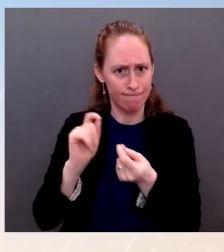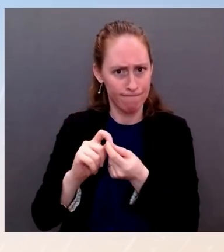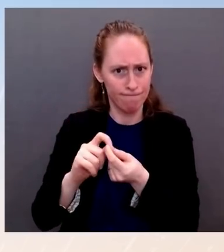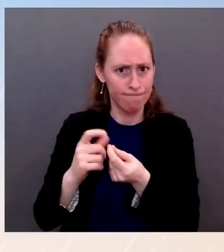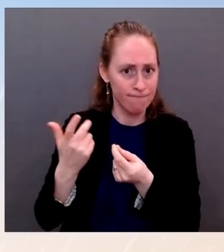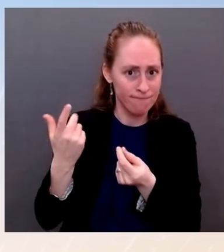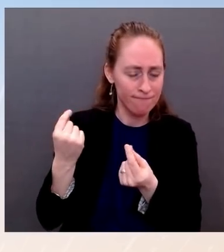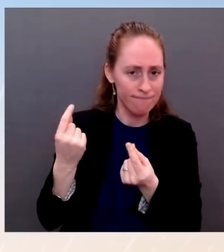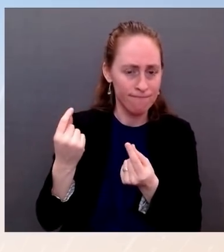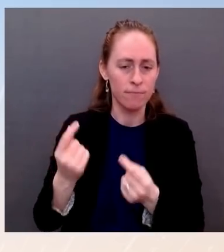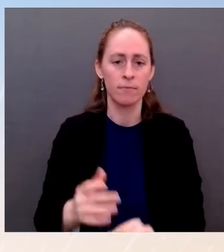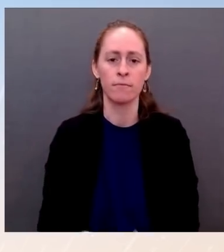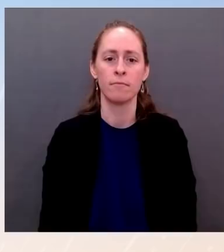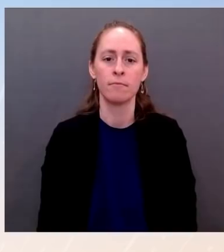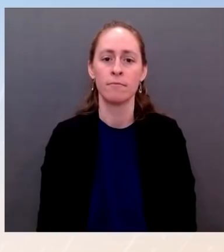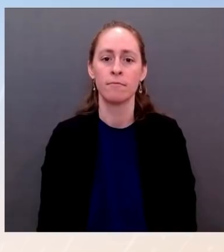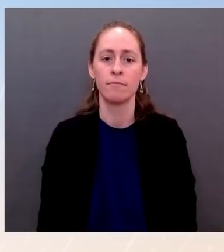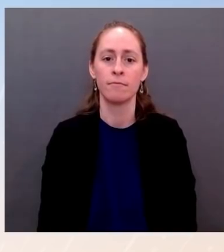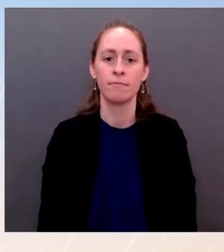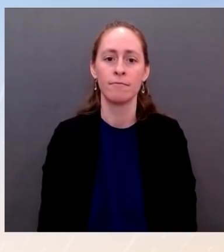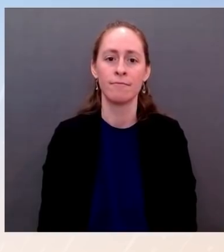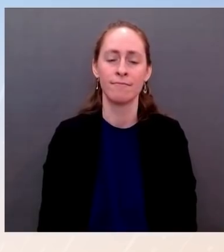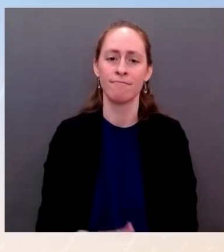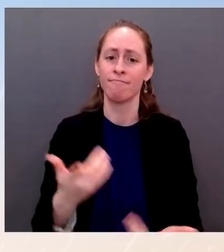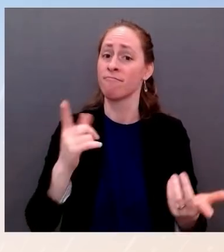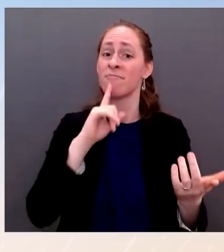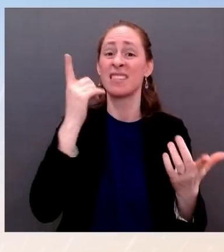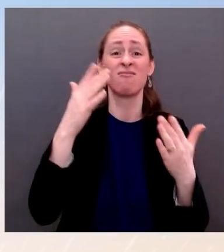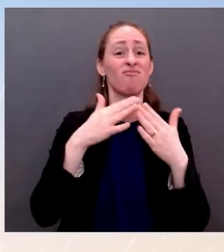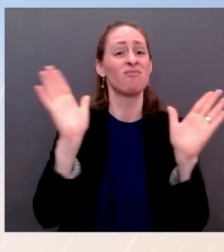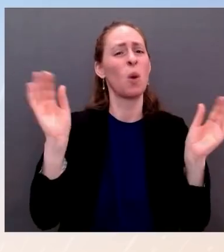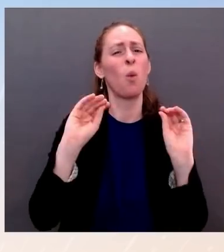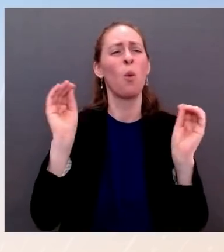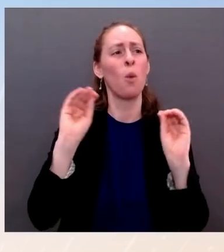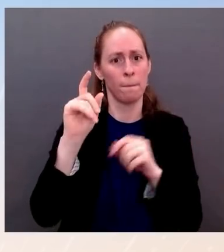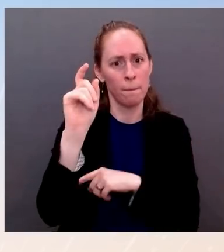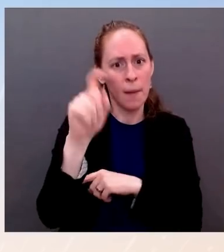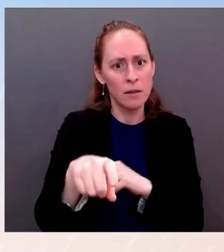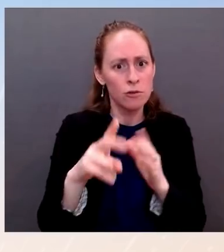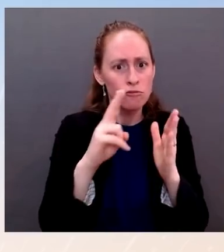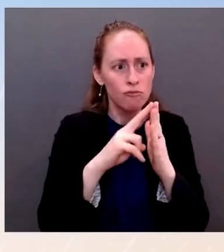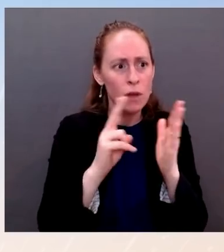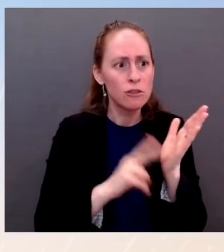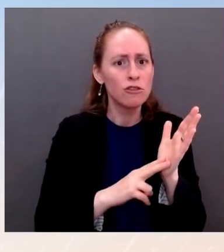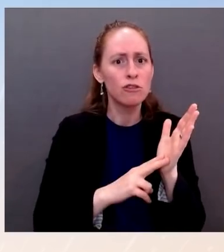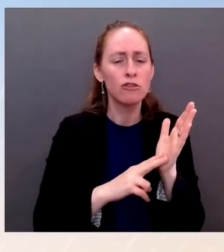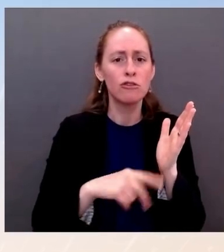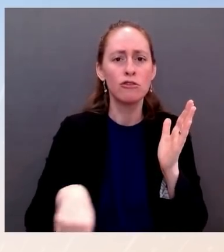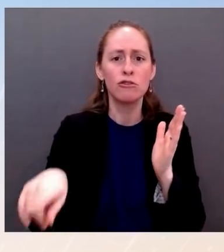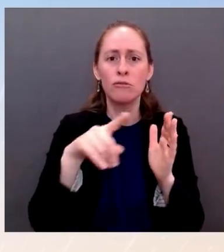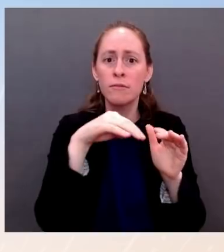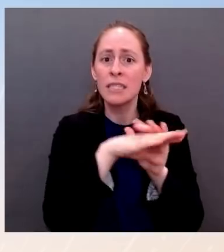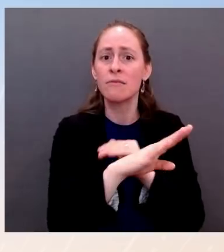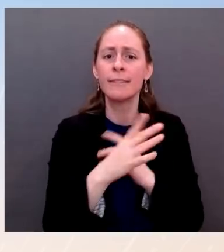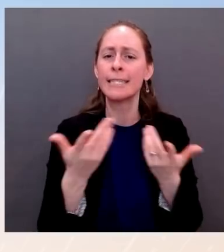So, you can't fix a perfect number. But they're the ones who are best positioned to be able to explain what our current picture